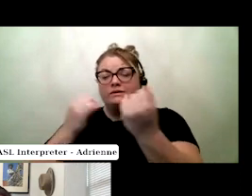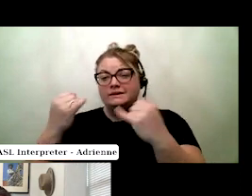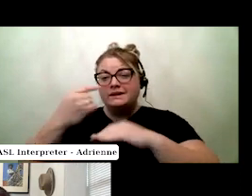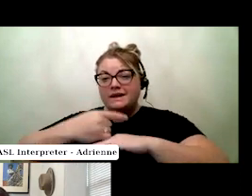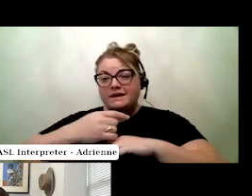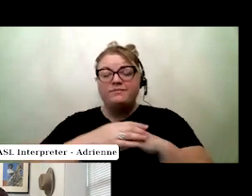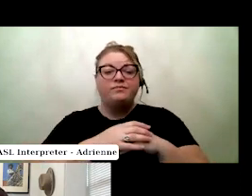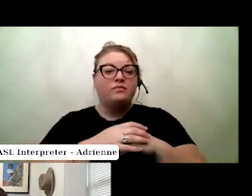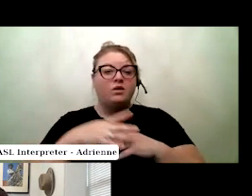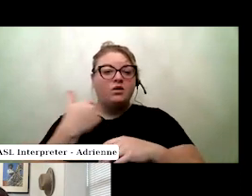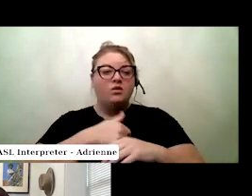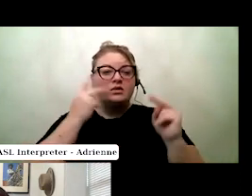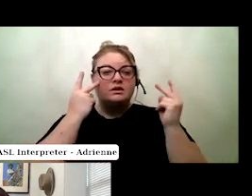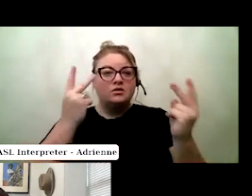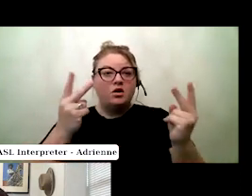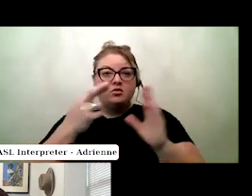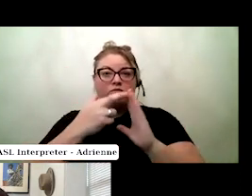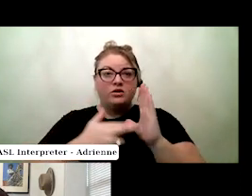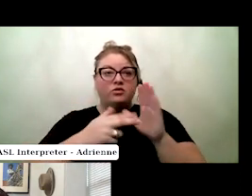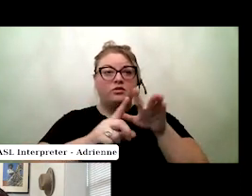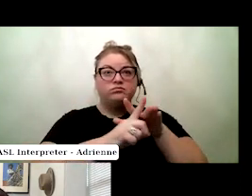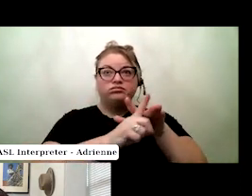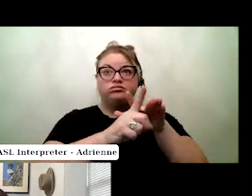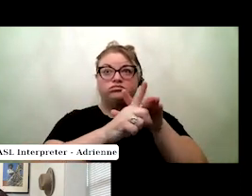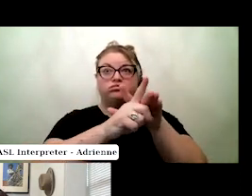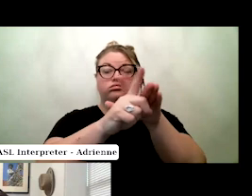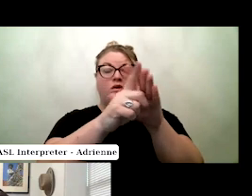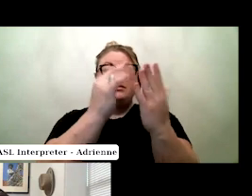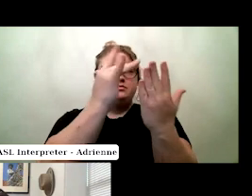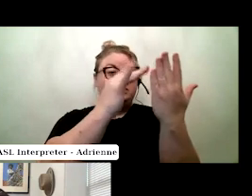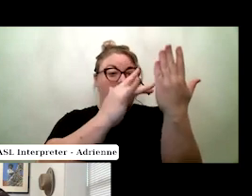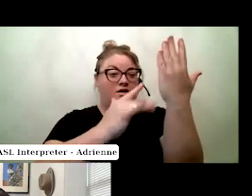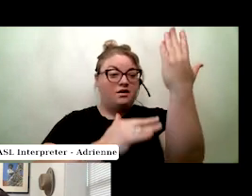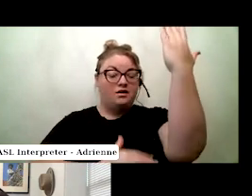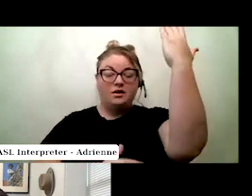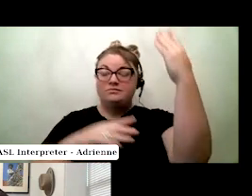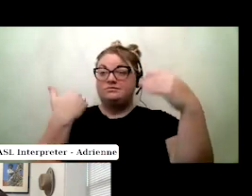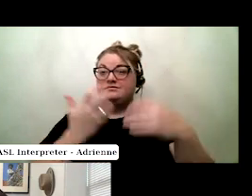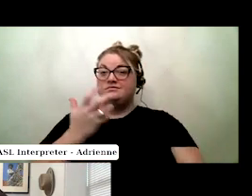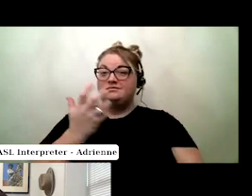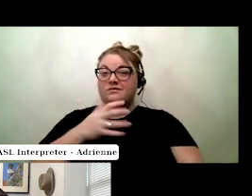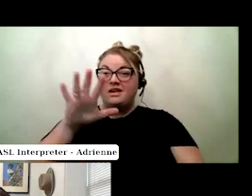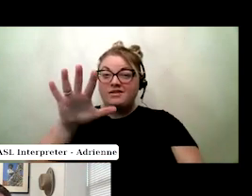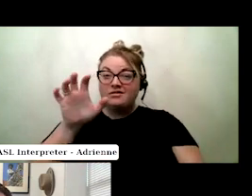When we saw the steady stream of registrations for this webinar literally 570 people in just 2 weeks.